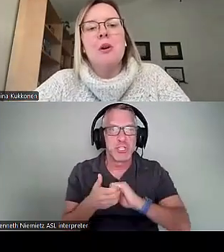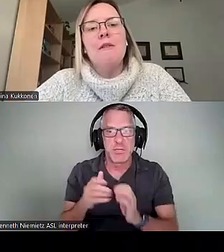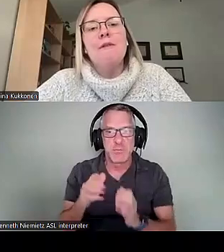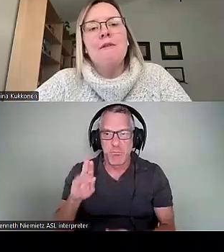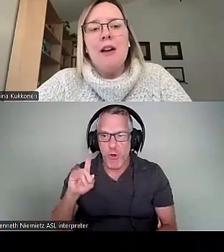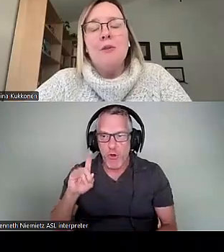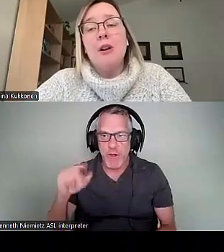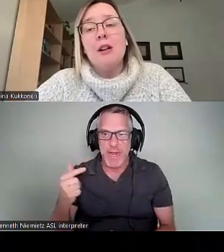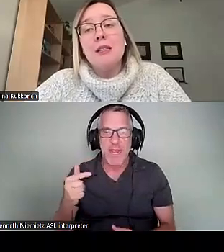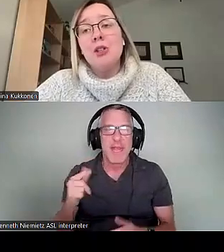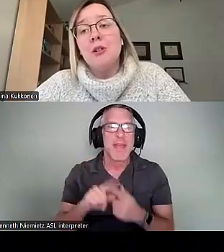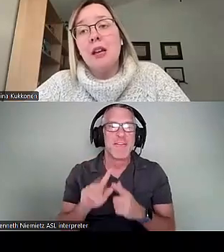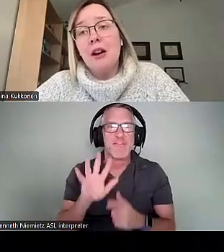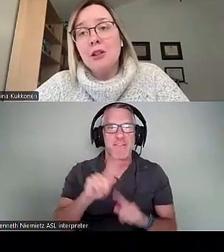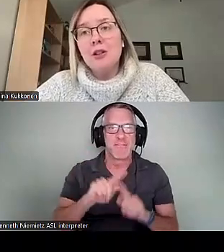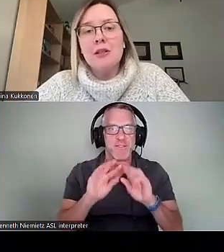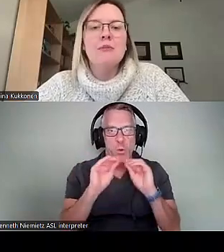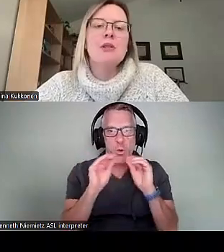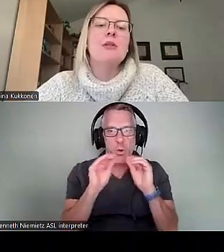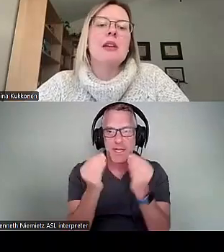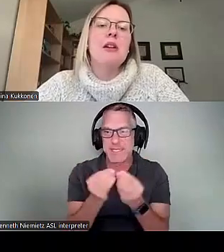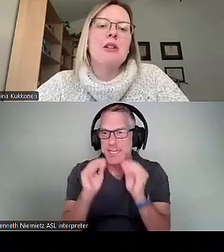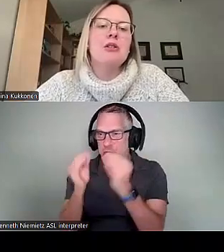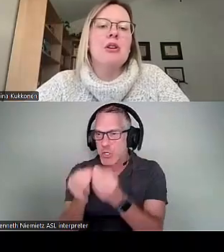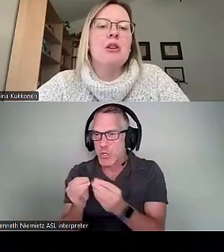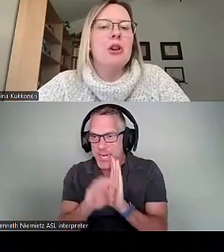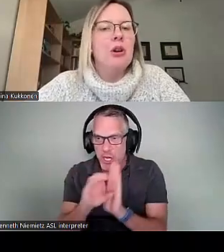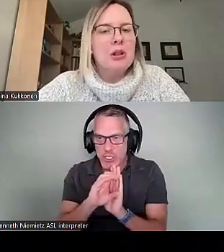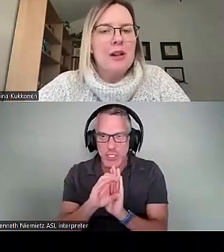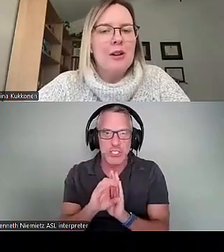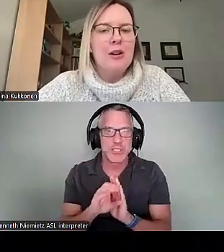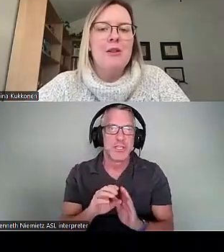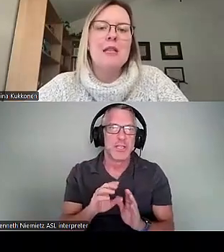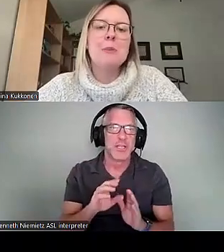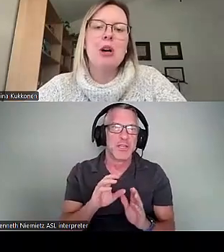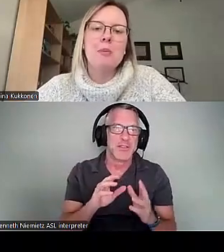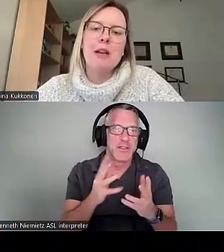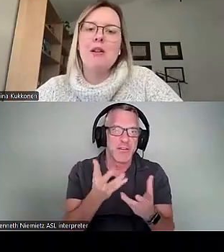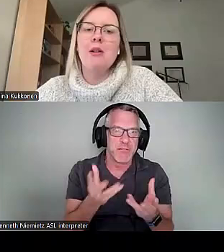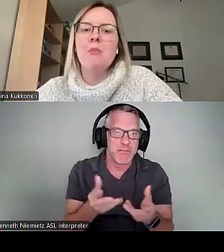one of five organizational characters. So those characters are the Cultivator, the Sparkmaker,